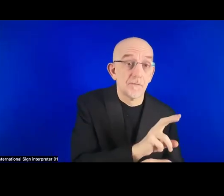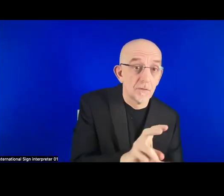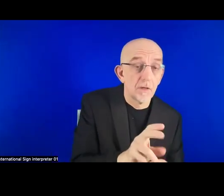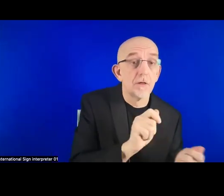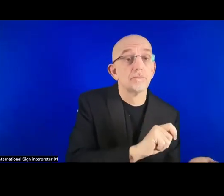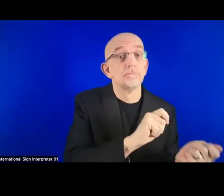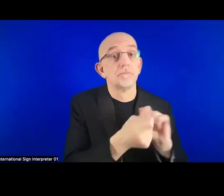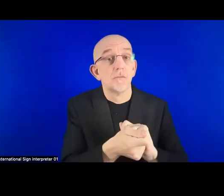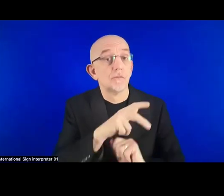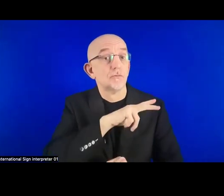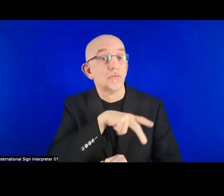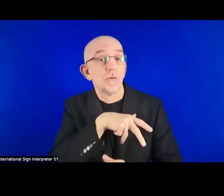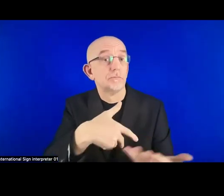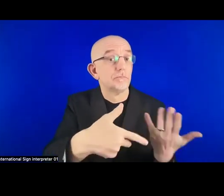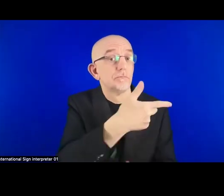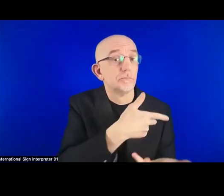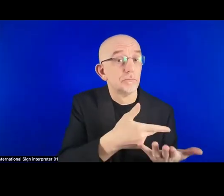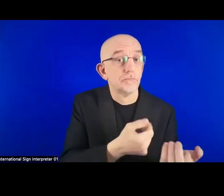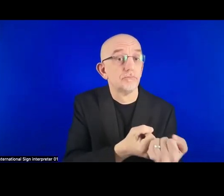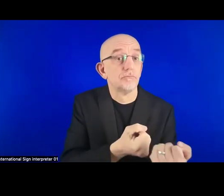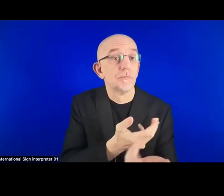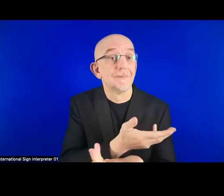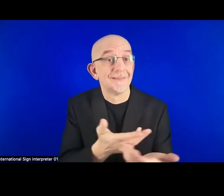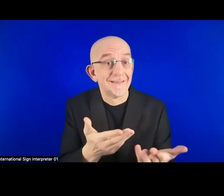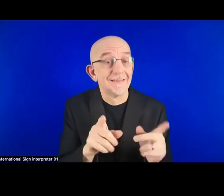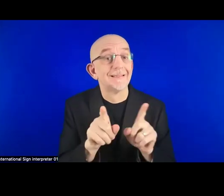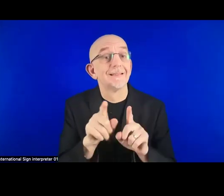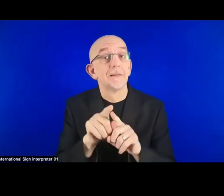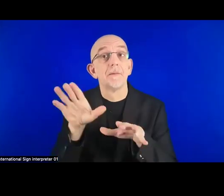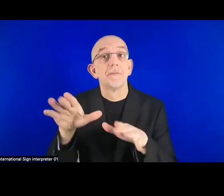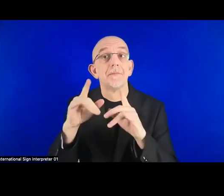transformation. Intersectional approaches to disability policy, including gendered